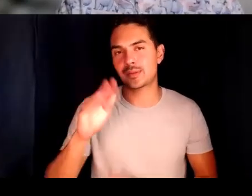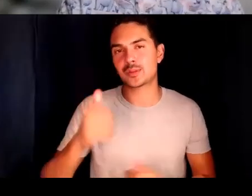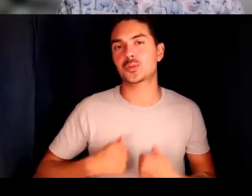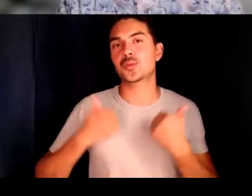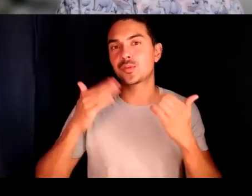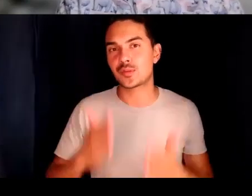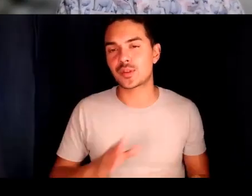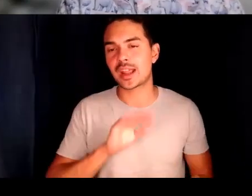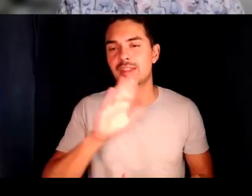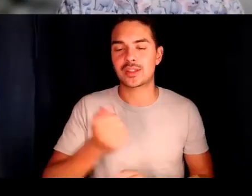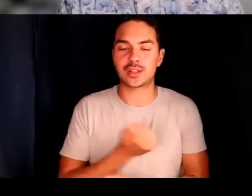and their loved ones.